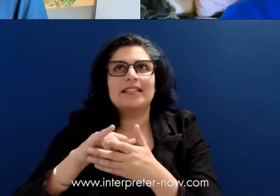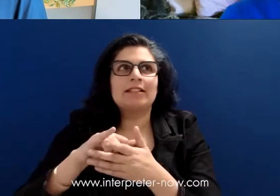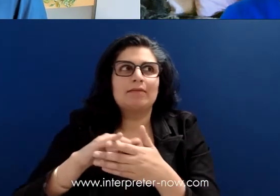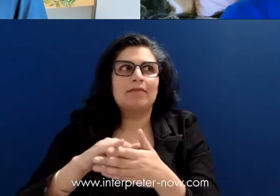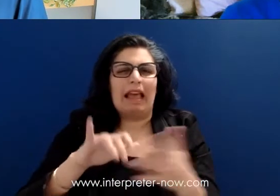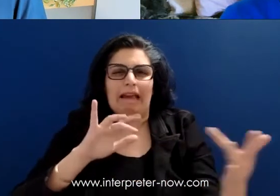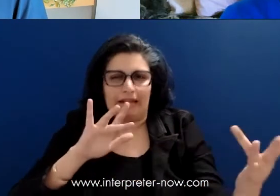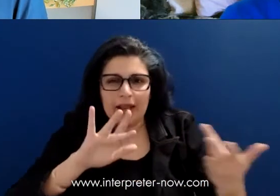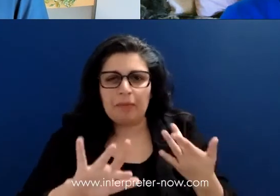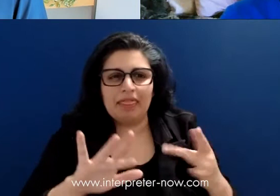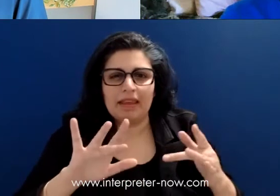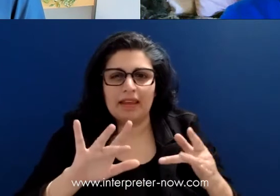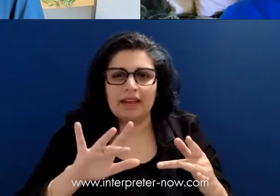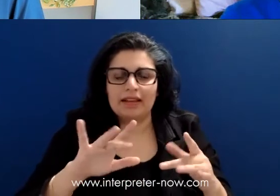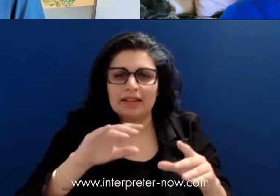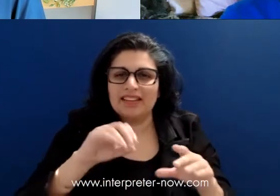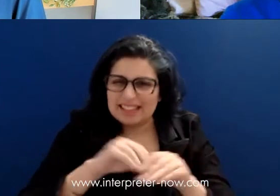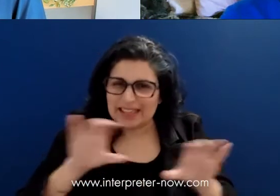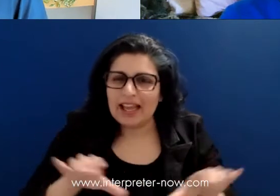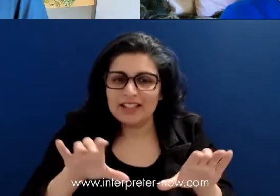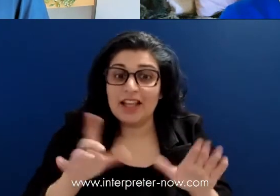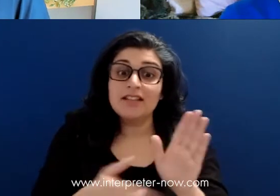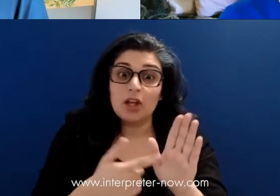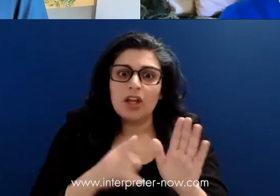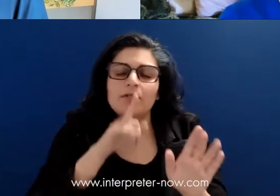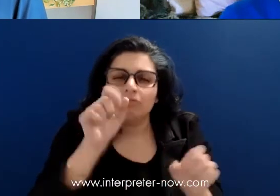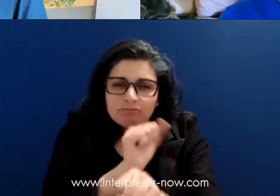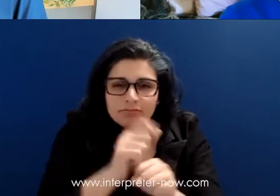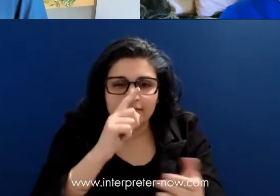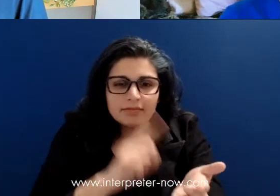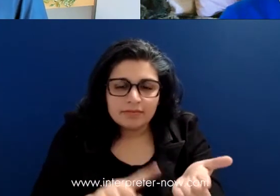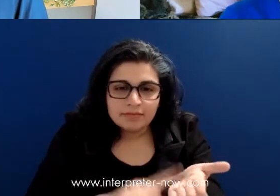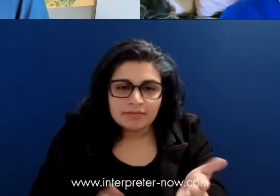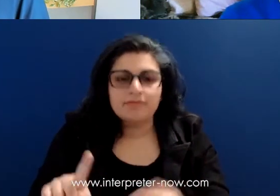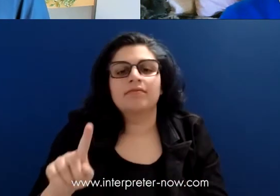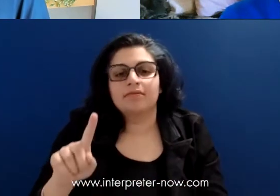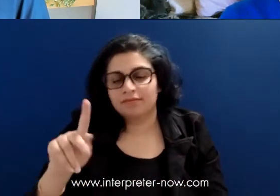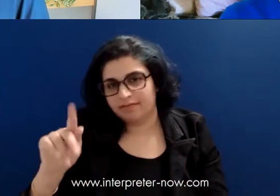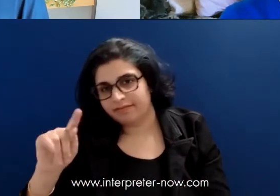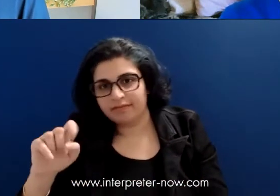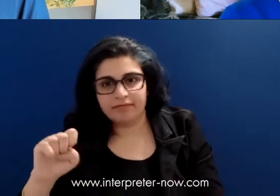Occasionally, we do stop and really investigate empathy, with Najeeba Syeed and Kate Johnson, for example.